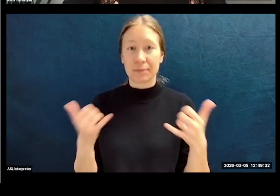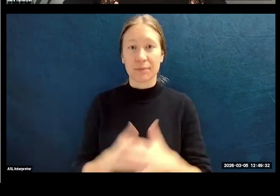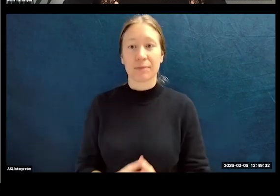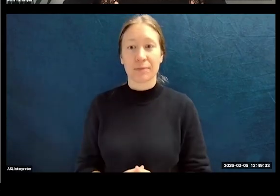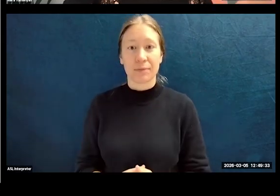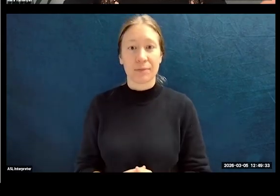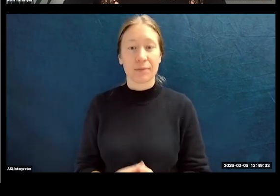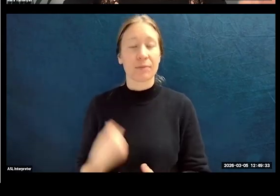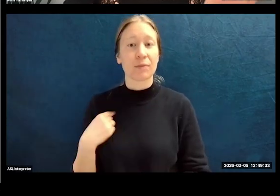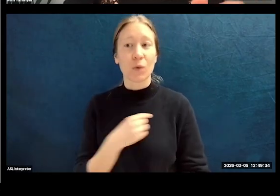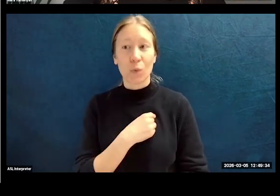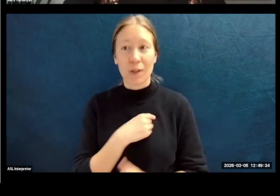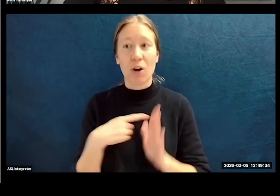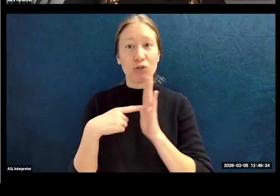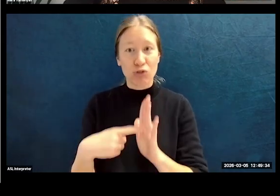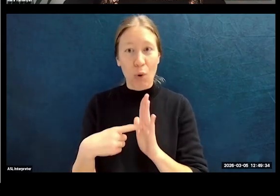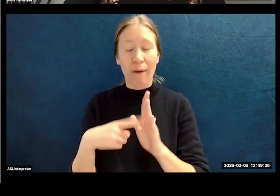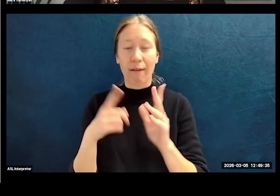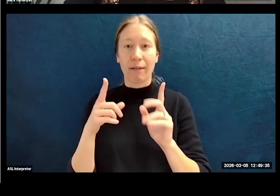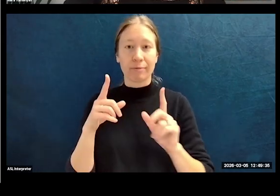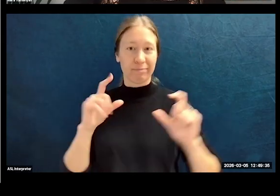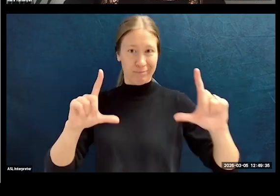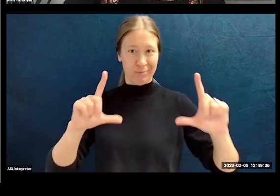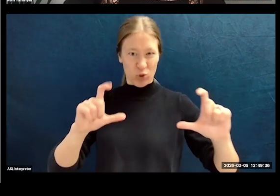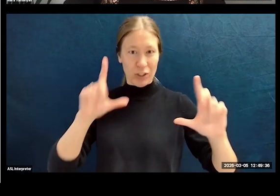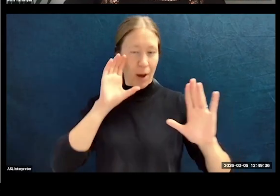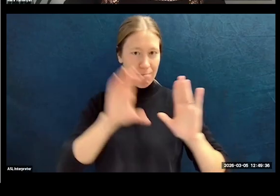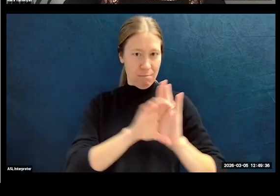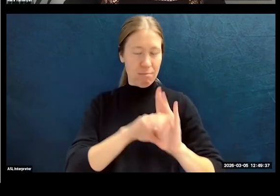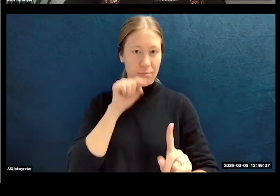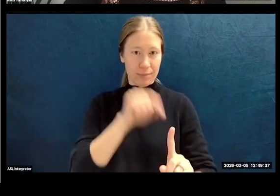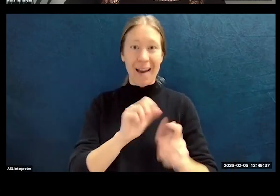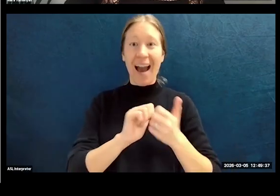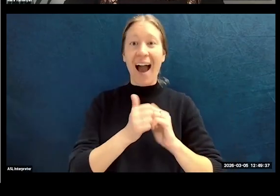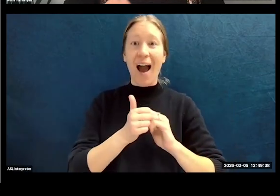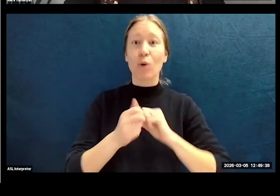we're showing the screenshot of how to save a document on a Windows computer.